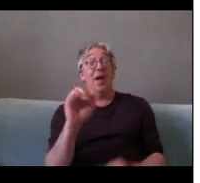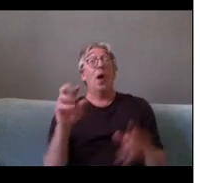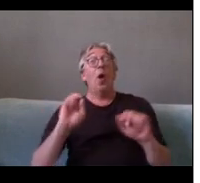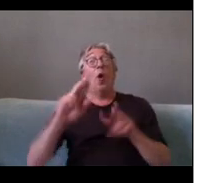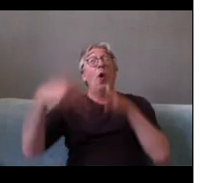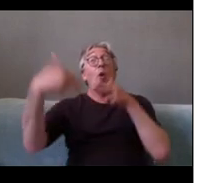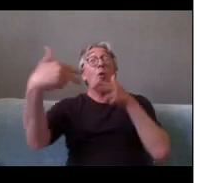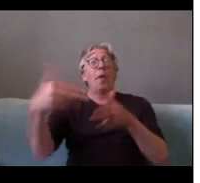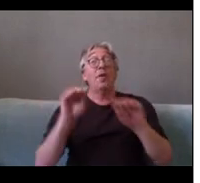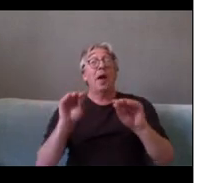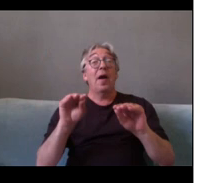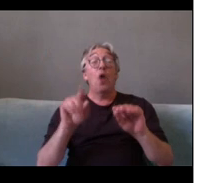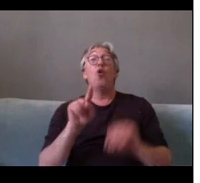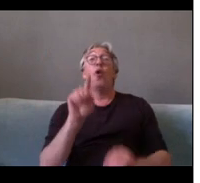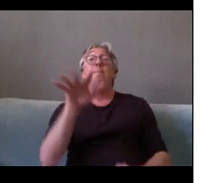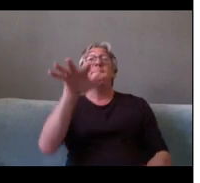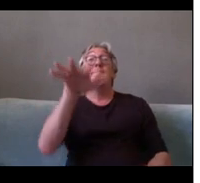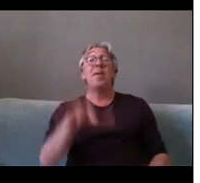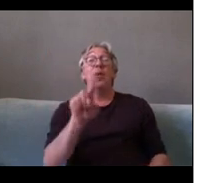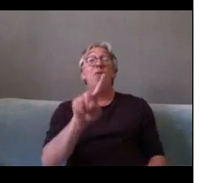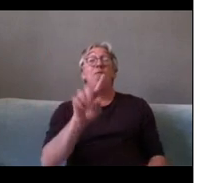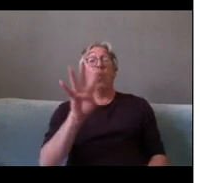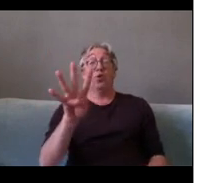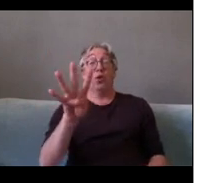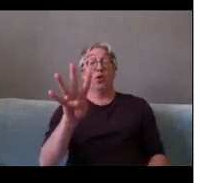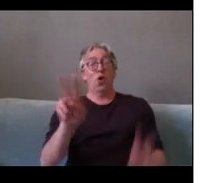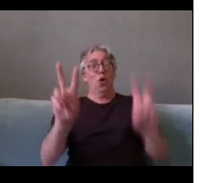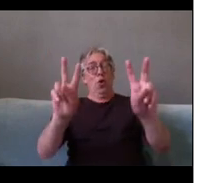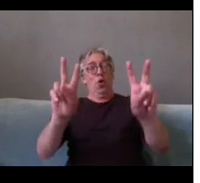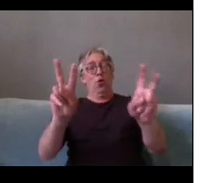The topic aren't 100% decided. A little bit of a surprise.